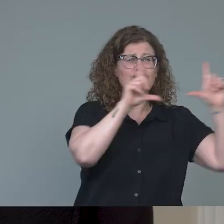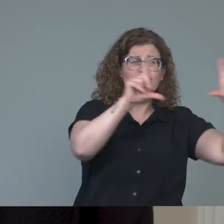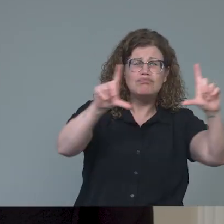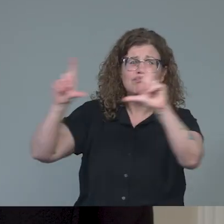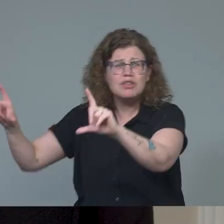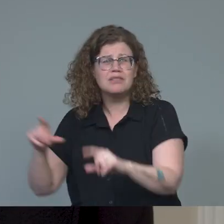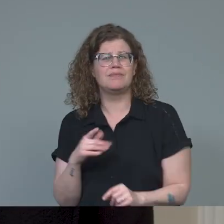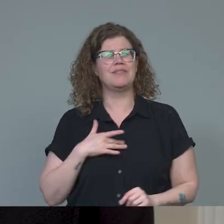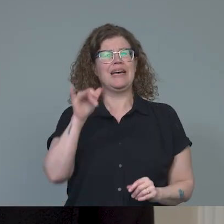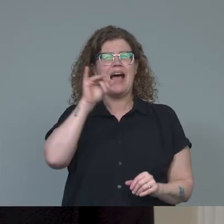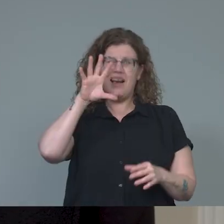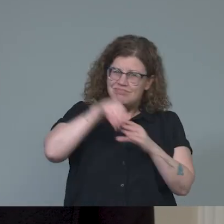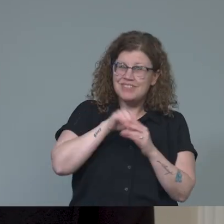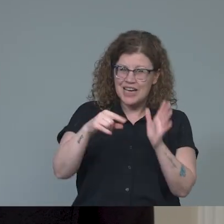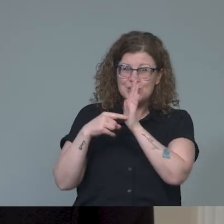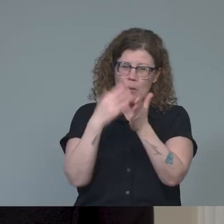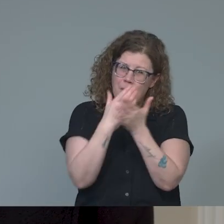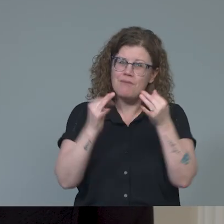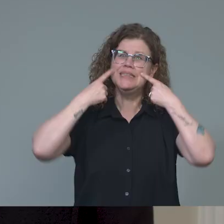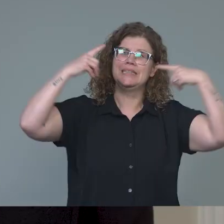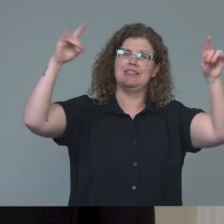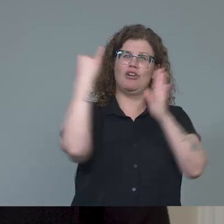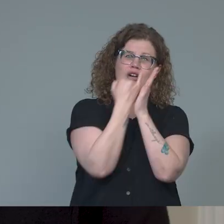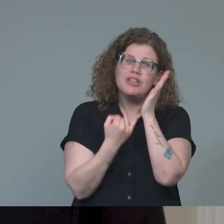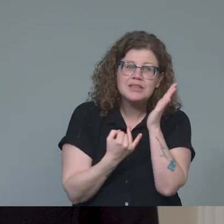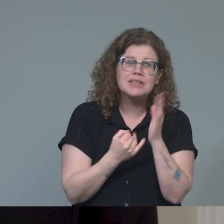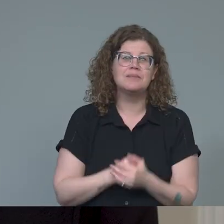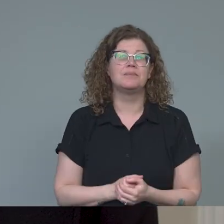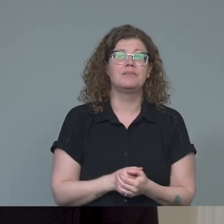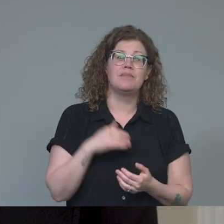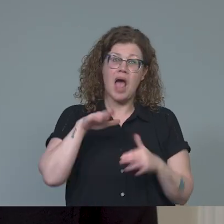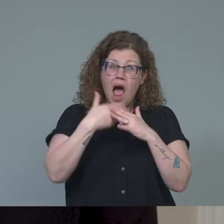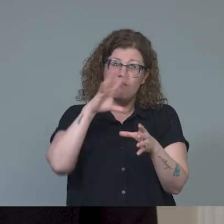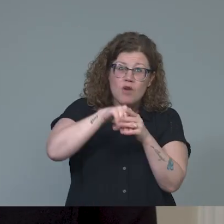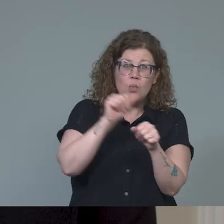quite successful. They were new learning new things about the areas that they spent time